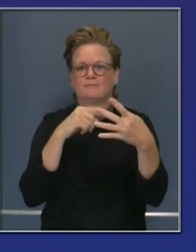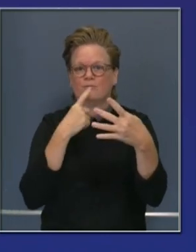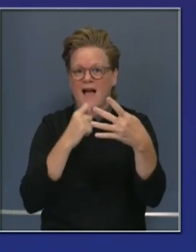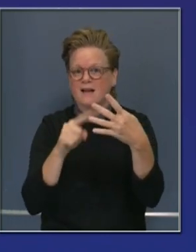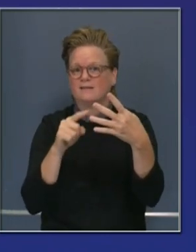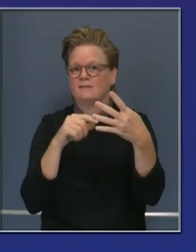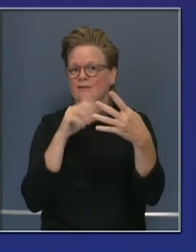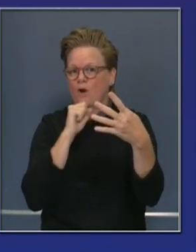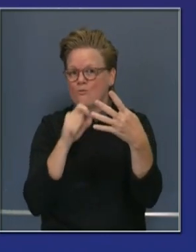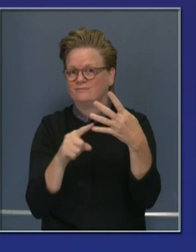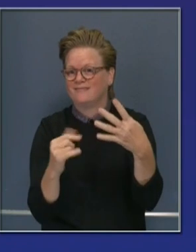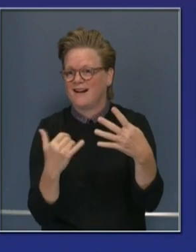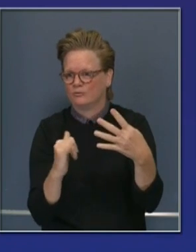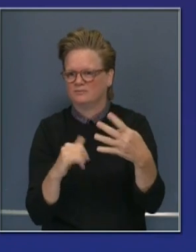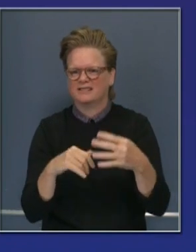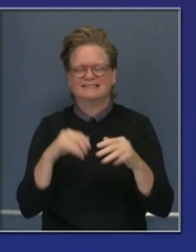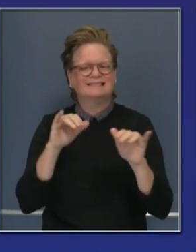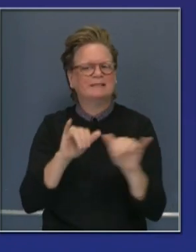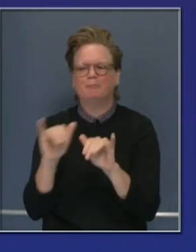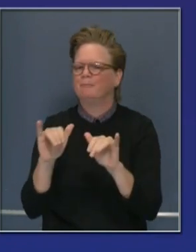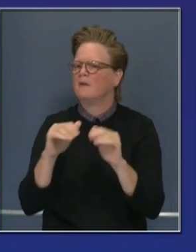SEASON AND PREPARE FOR THE UPCOMING FLU SEASON.